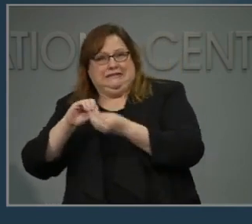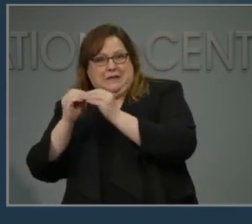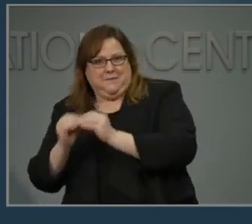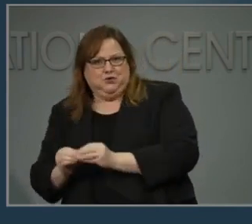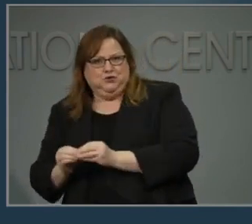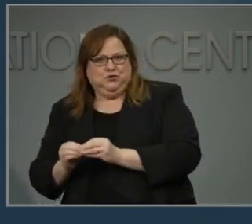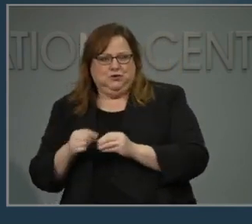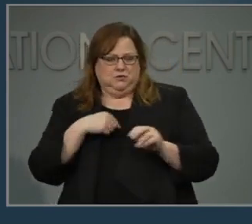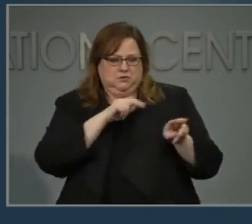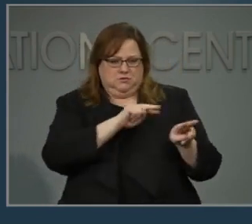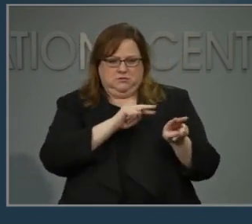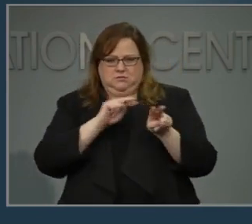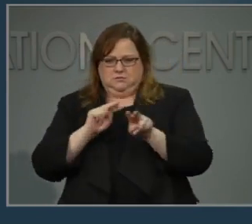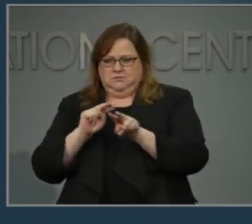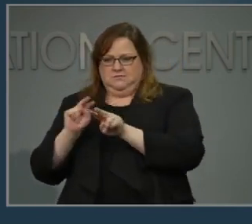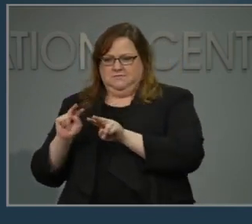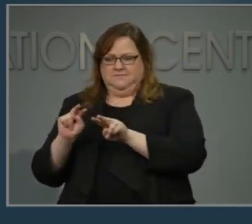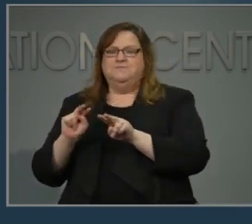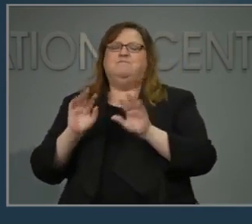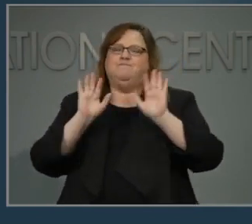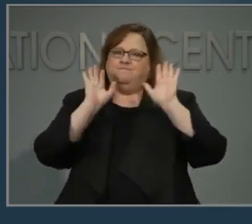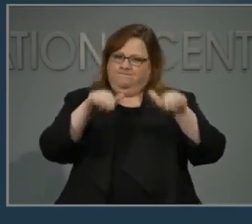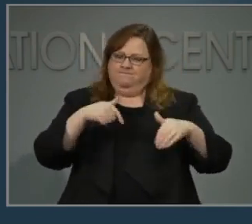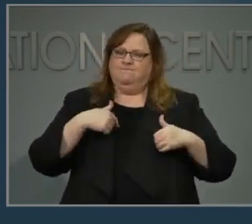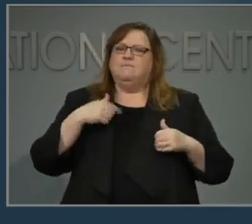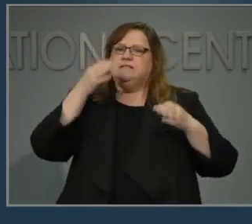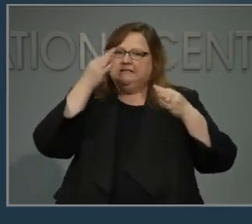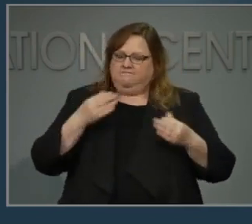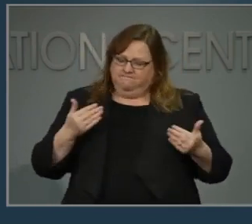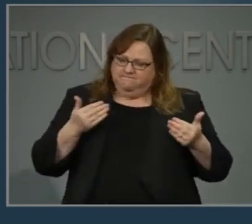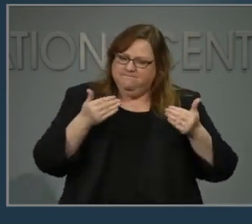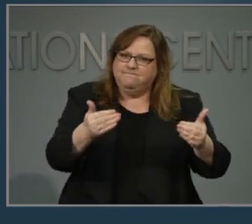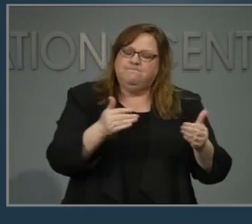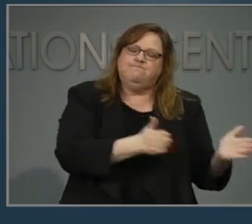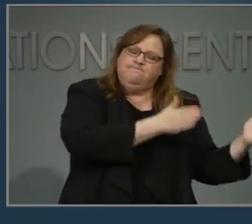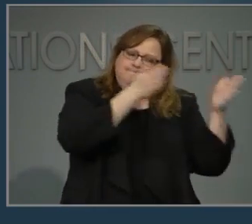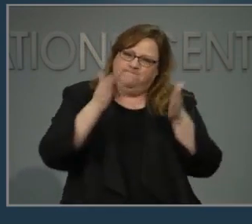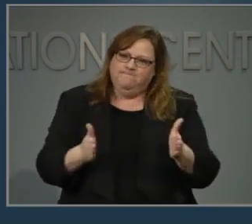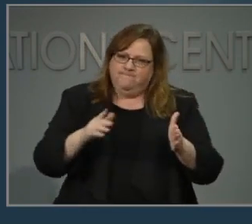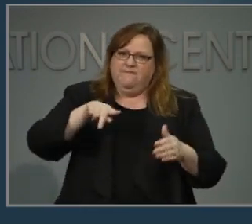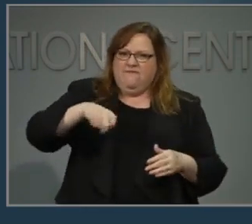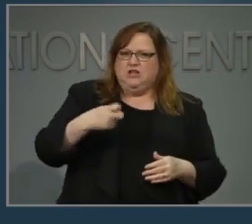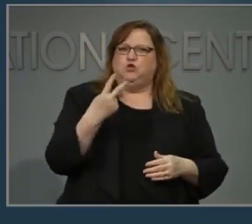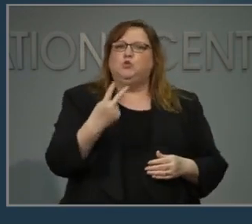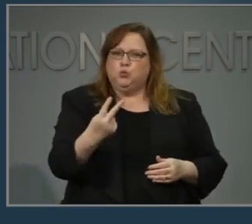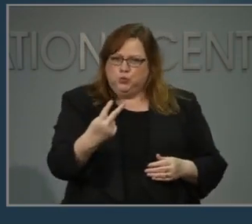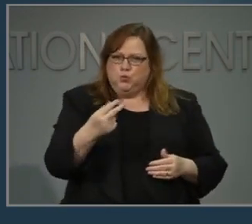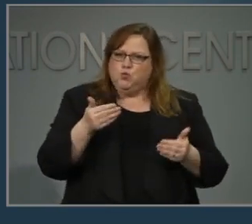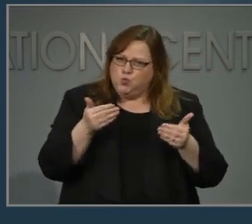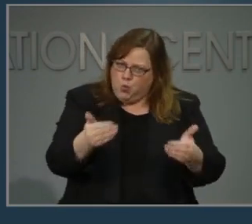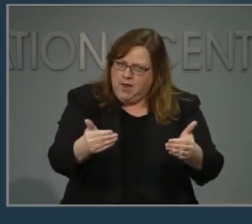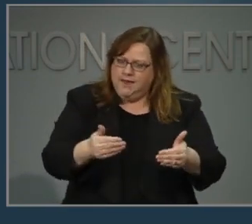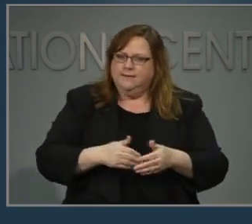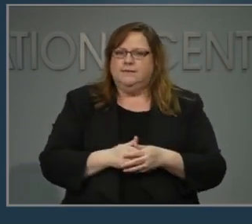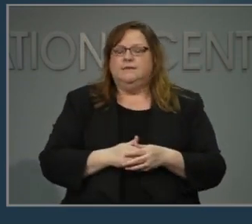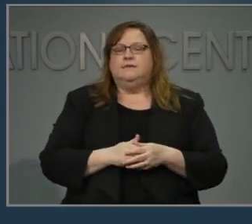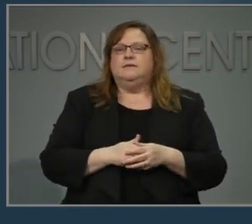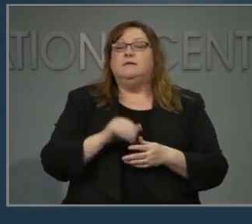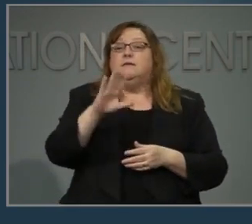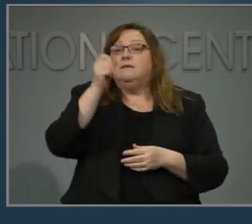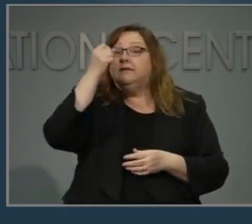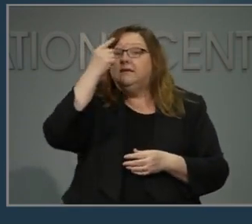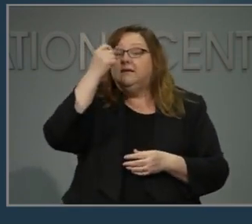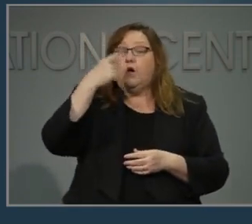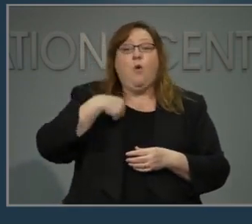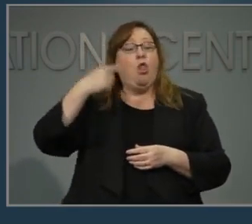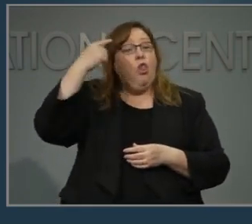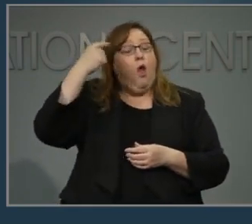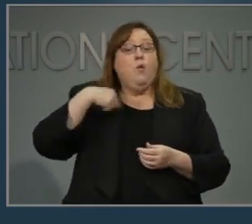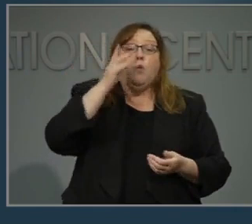IN OUR TRACING, TESTING, AND TURNS, WE ARE MOVING TO PHASE TWO, BUT WE MOVED MOVE IN A CAUTIOUS WAY.